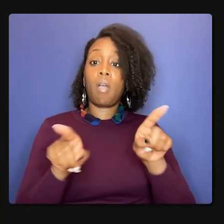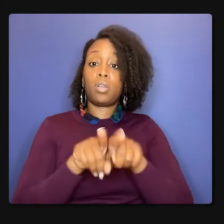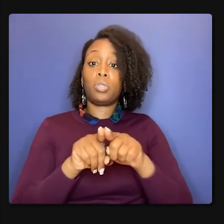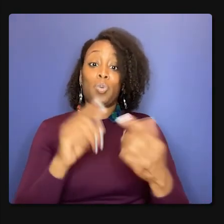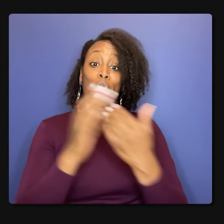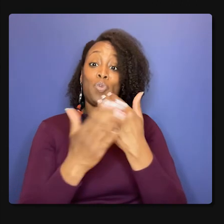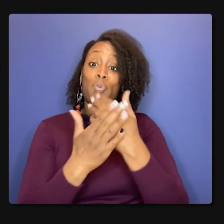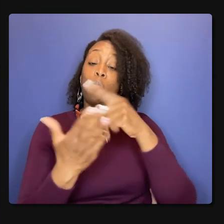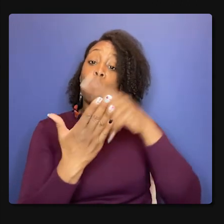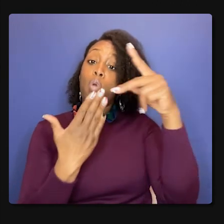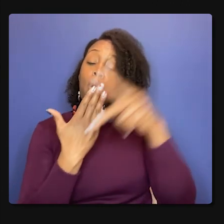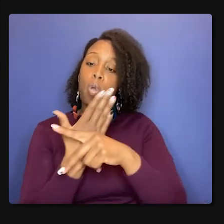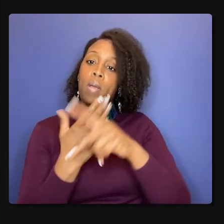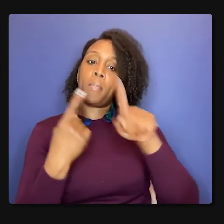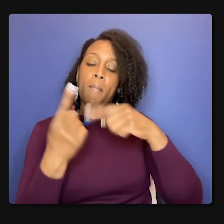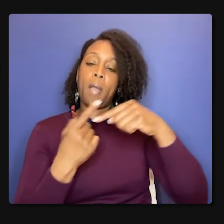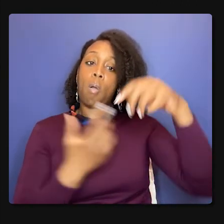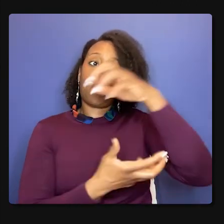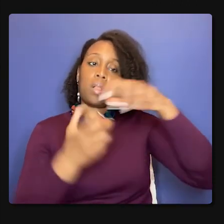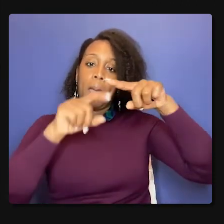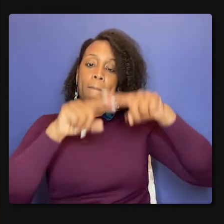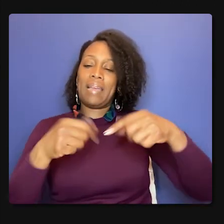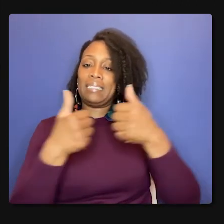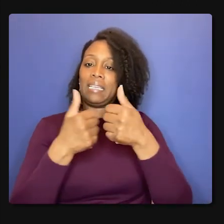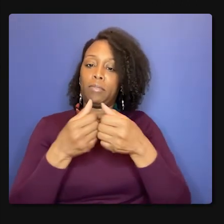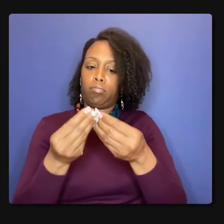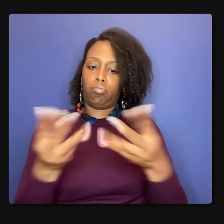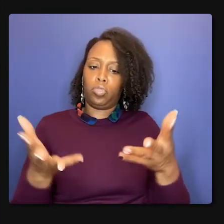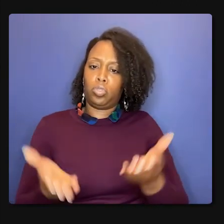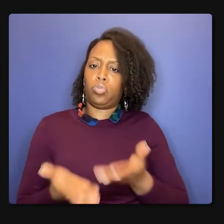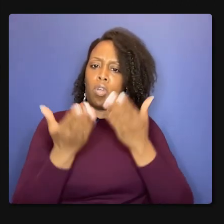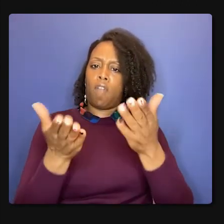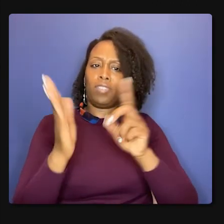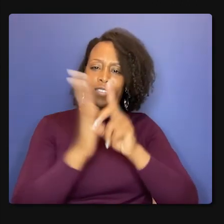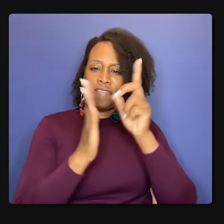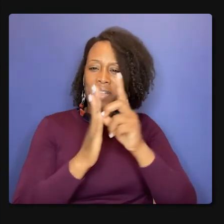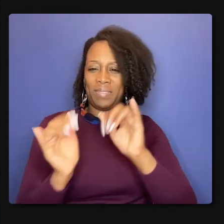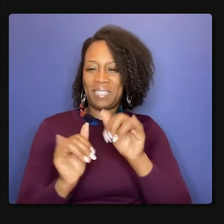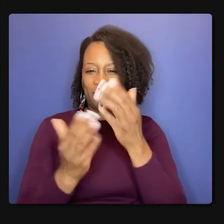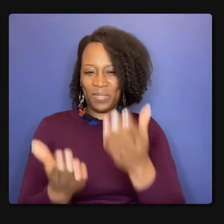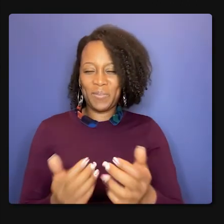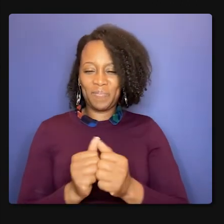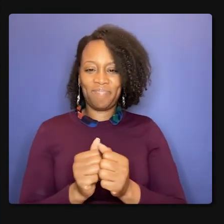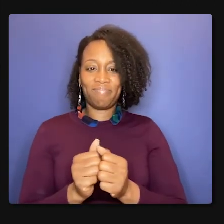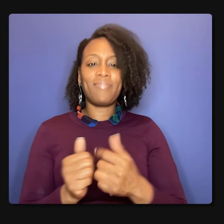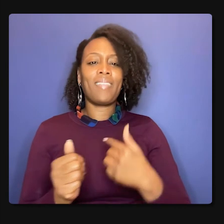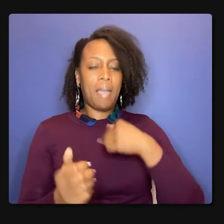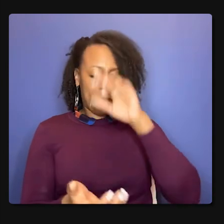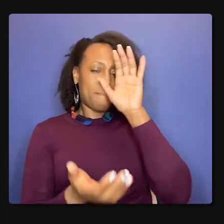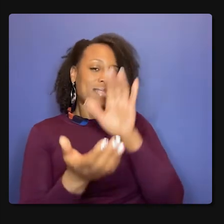will review this brand new program and the valuable cloud-based gaming solutions we're offering to developers like you.